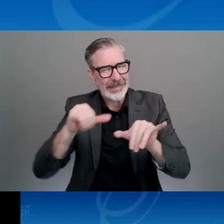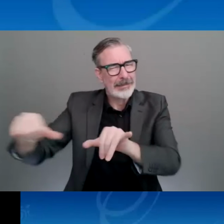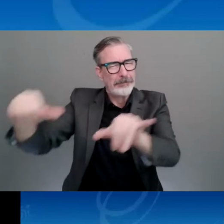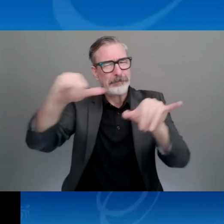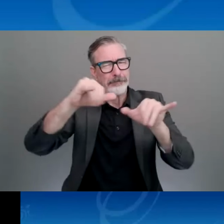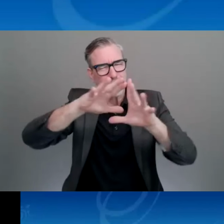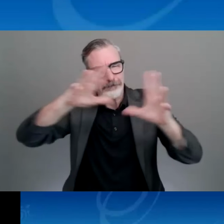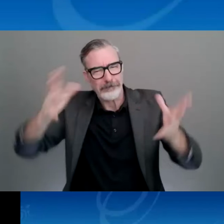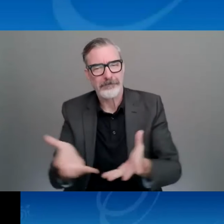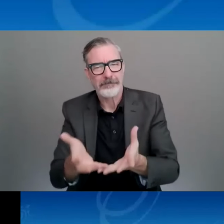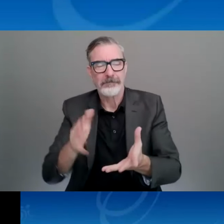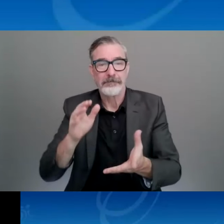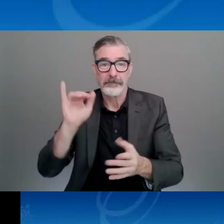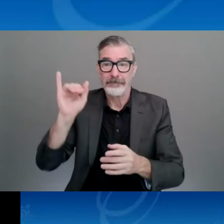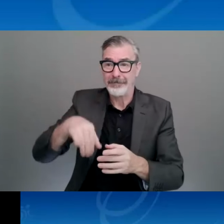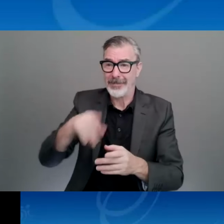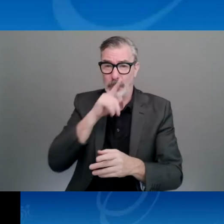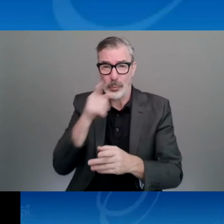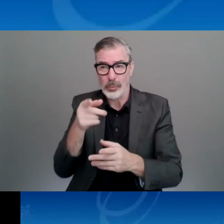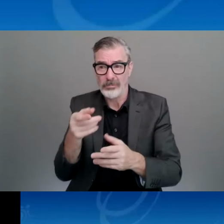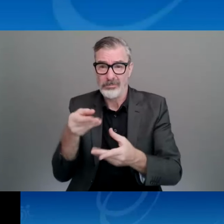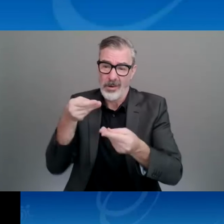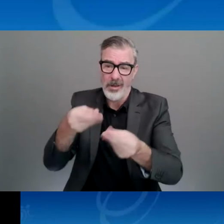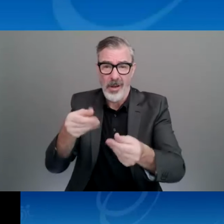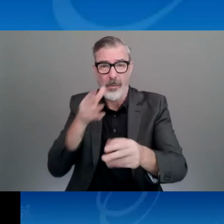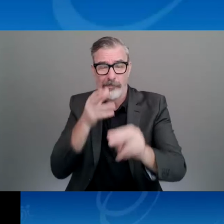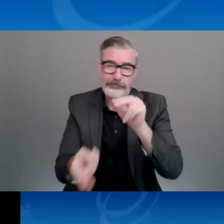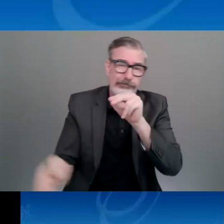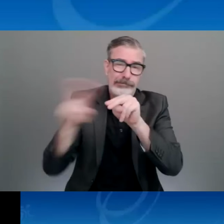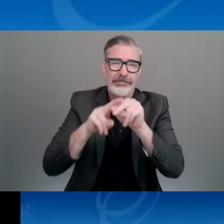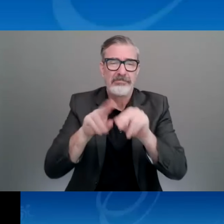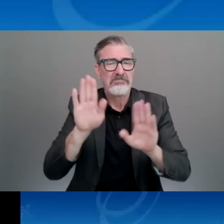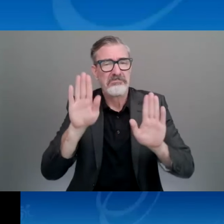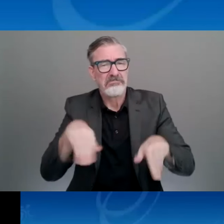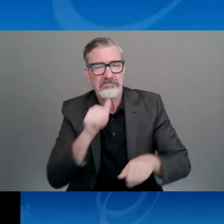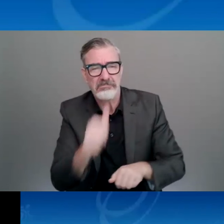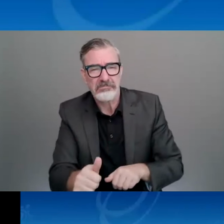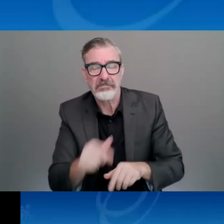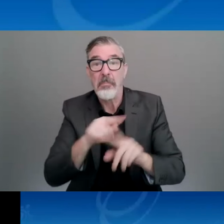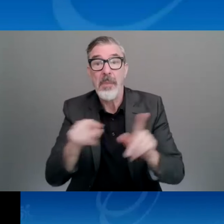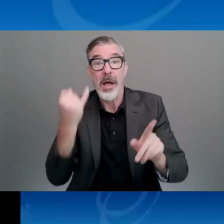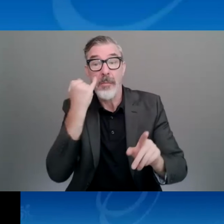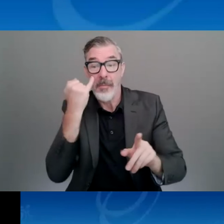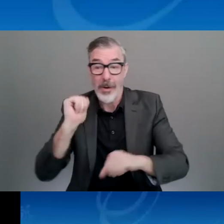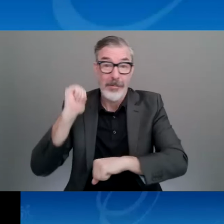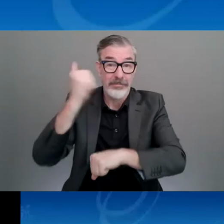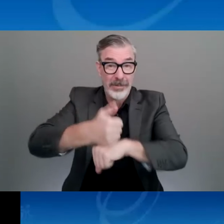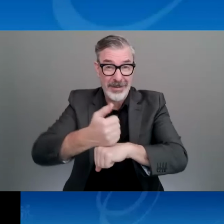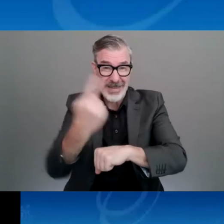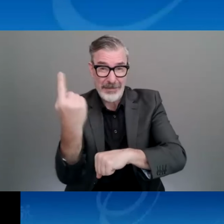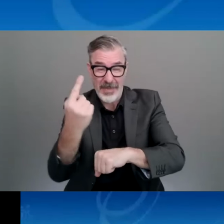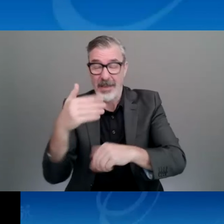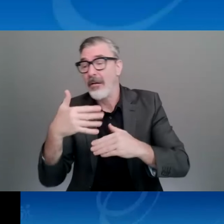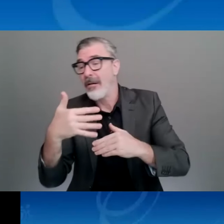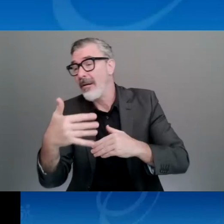is not a significant increase in cost to do it the first time, but if you have to retrofit it after the fact to include everyone and often doesn't get done, it's timely.